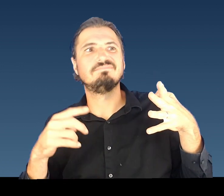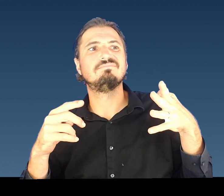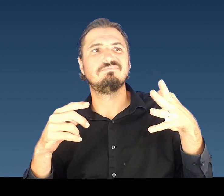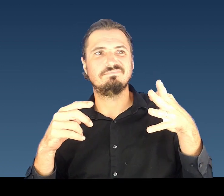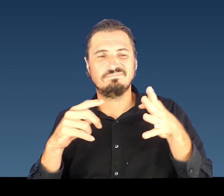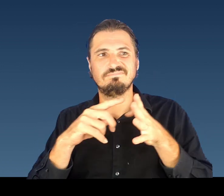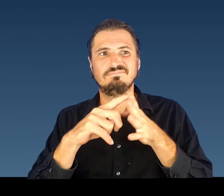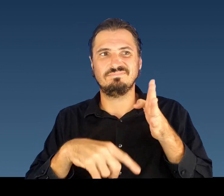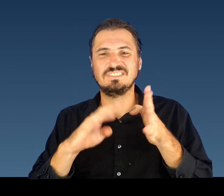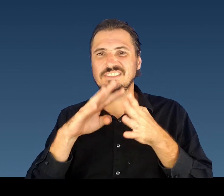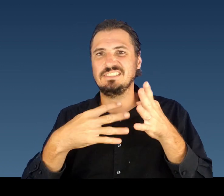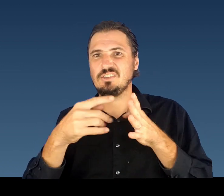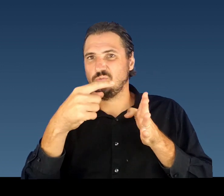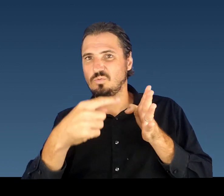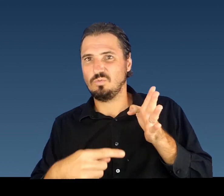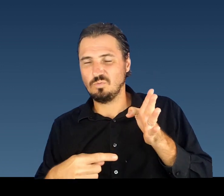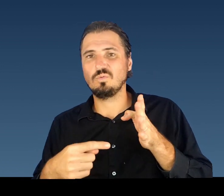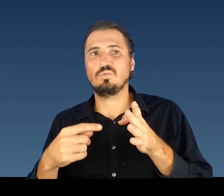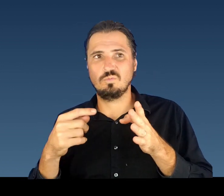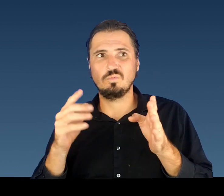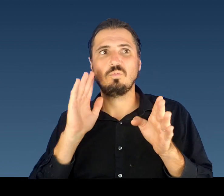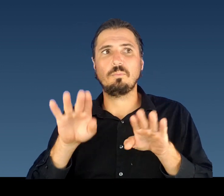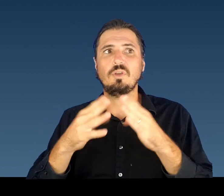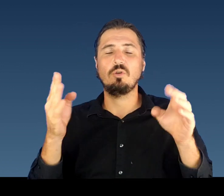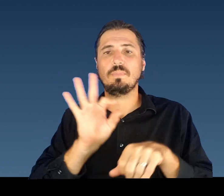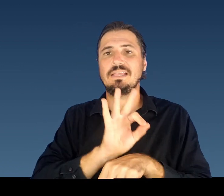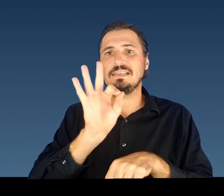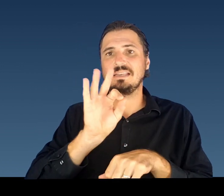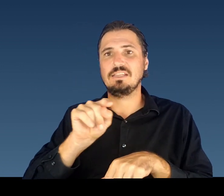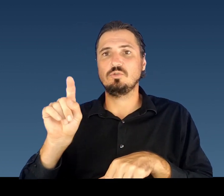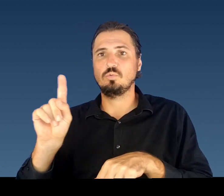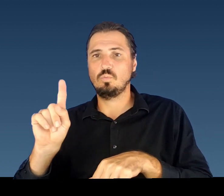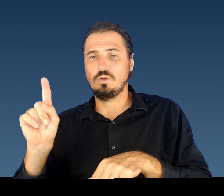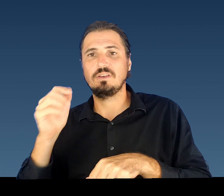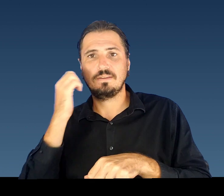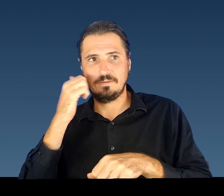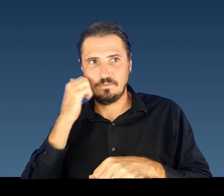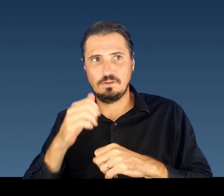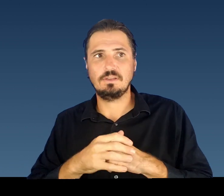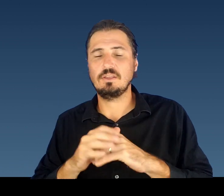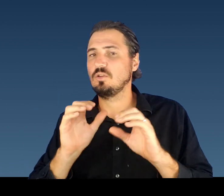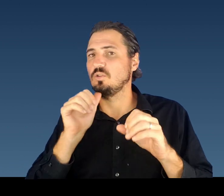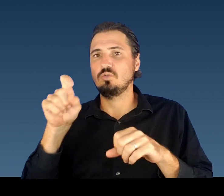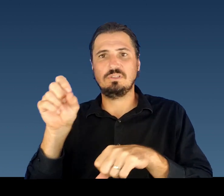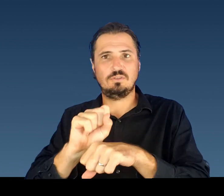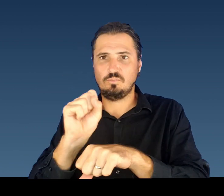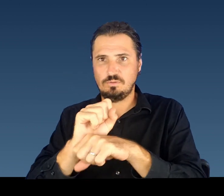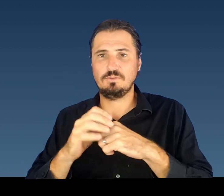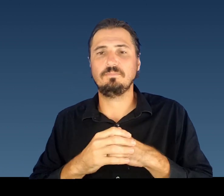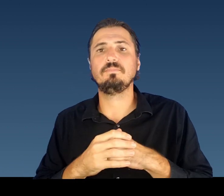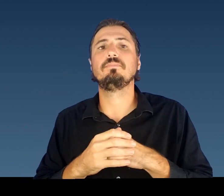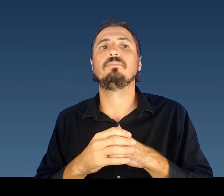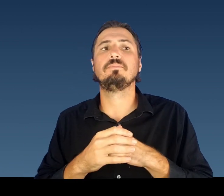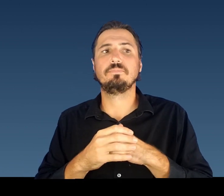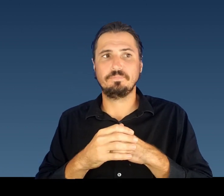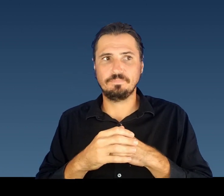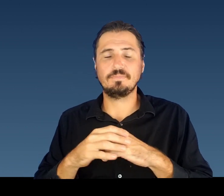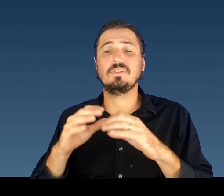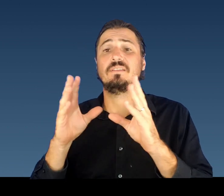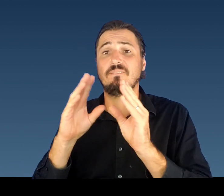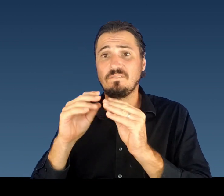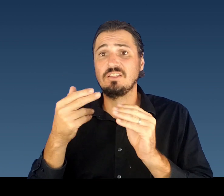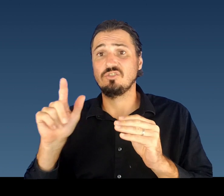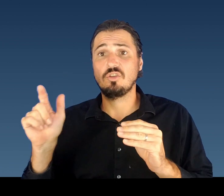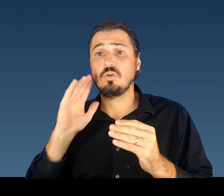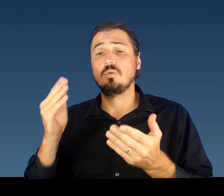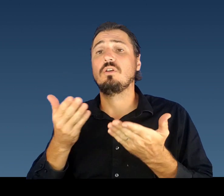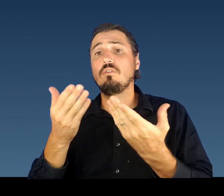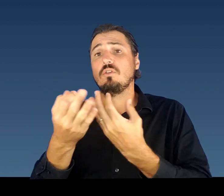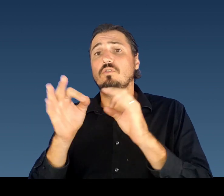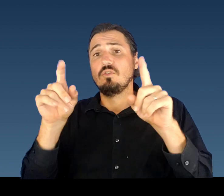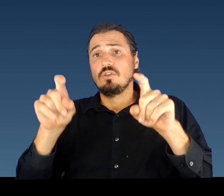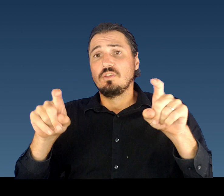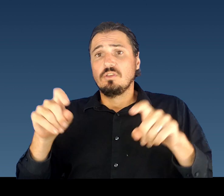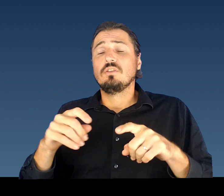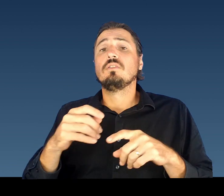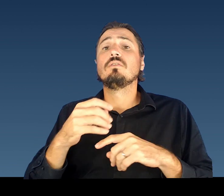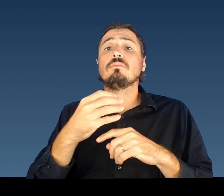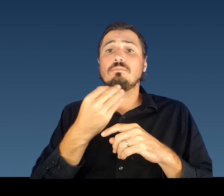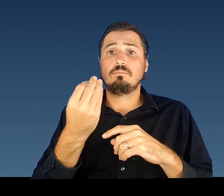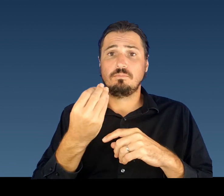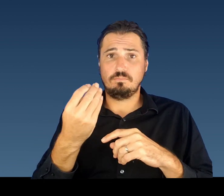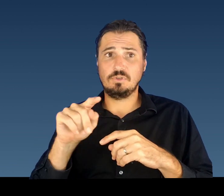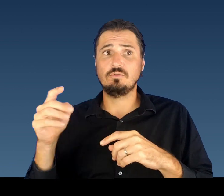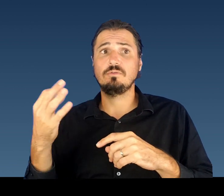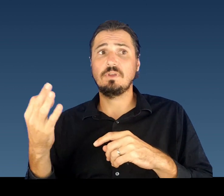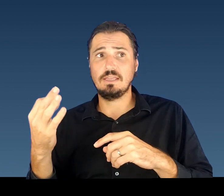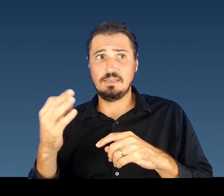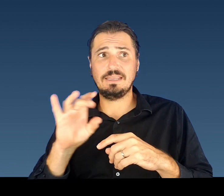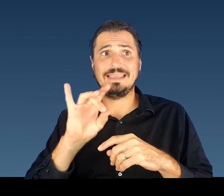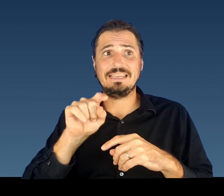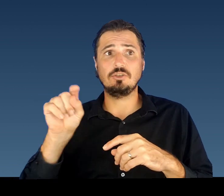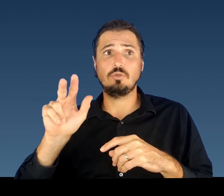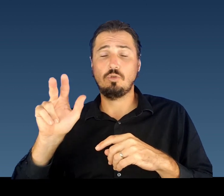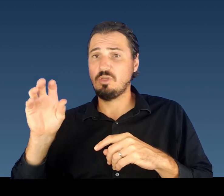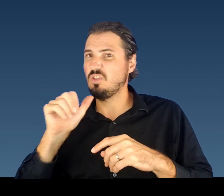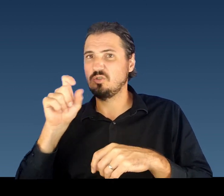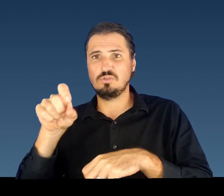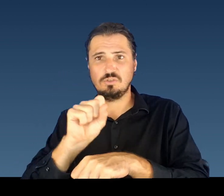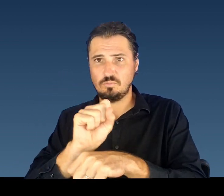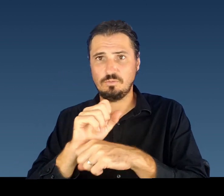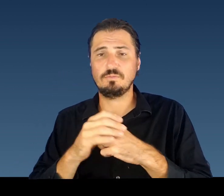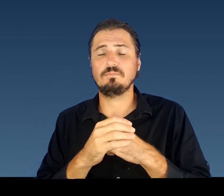Starting this week, free drive-thru testing is now available at the Lihue Pharmacy, provided by DOH and the National Kidney Foundation. The testing center is open seven days a week, from 9